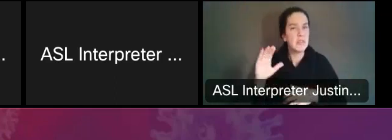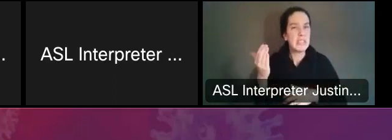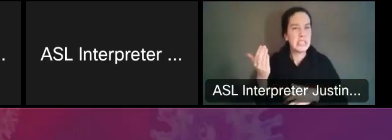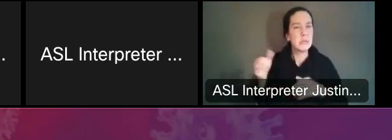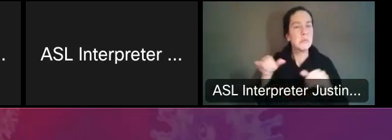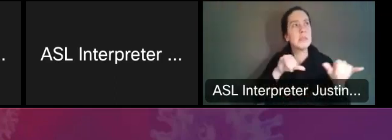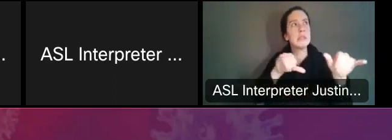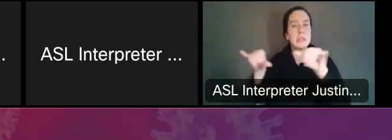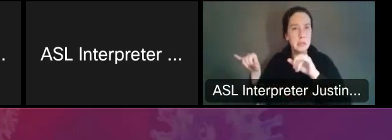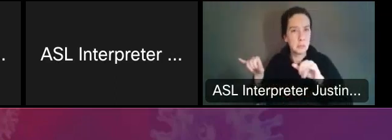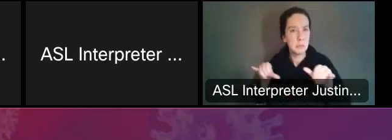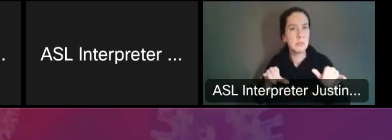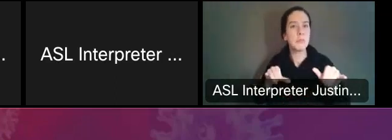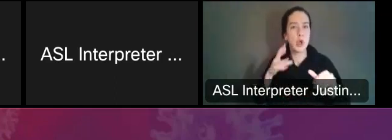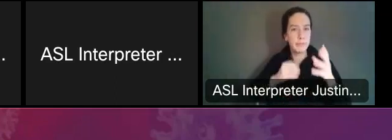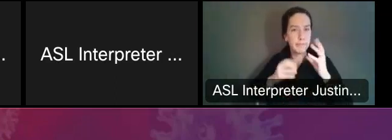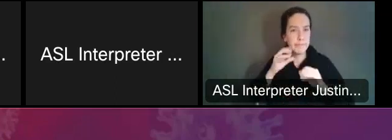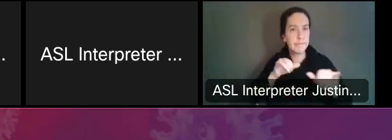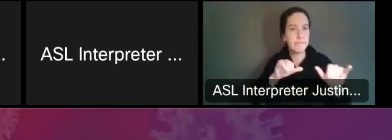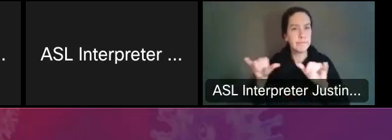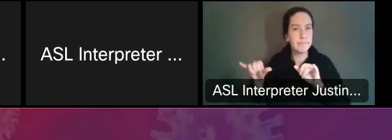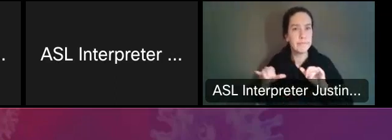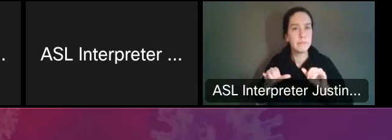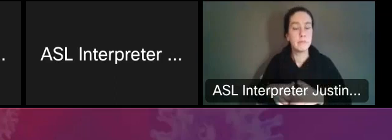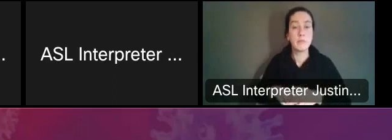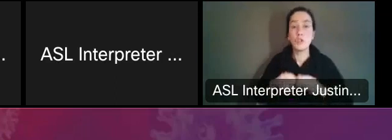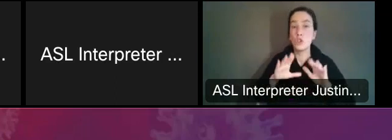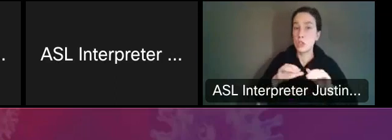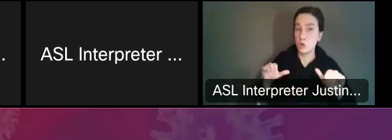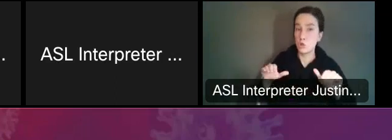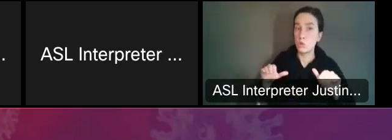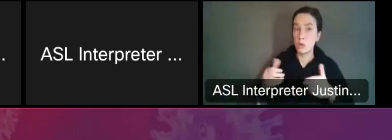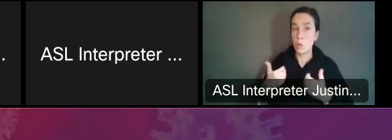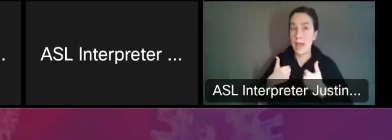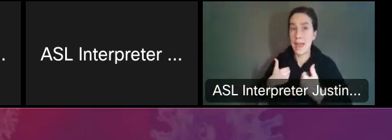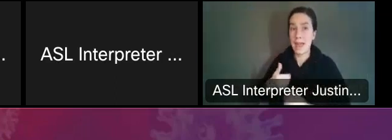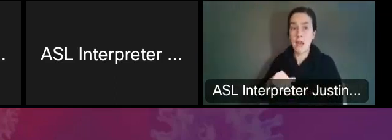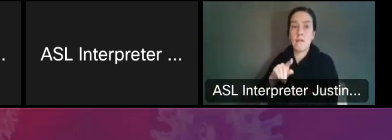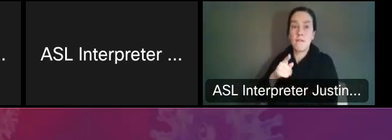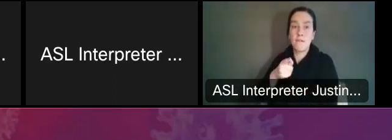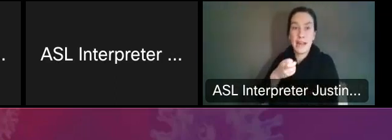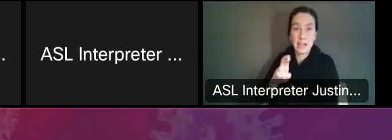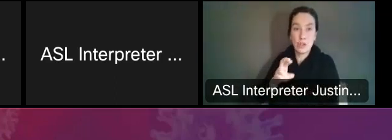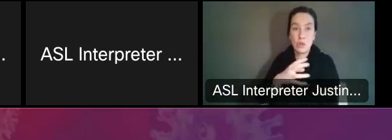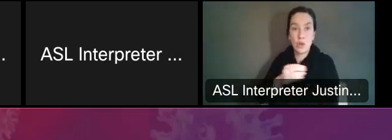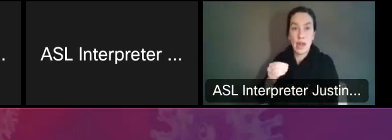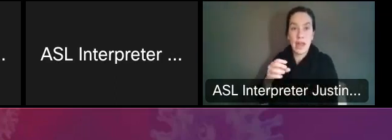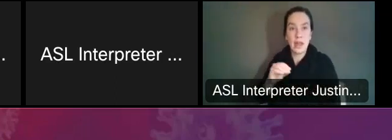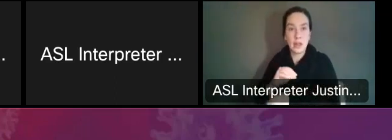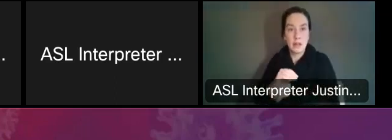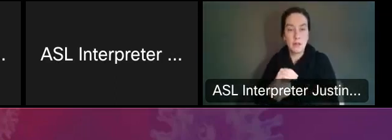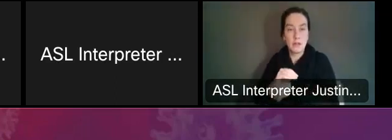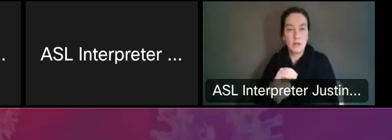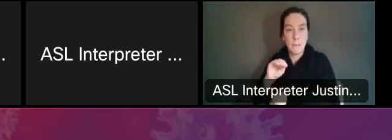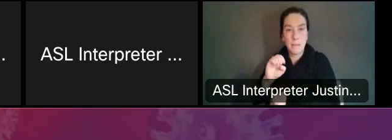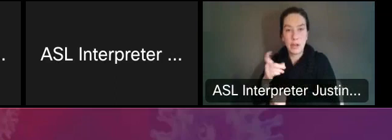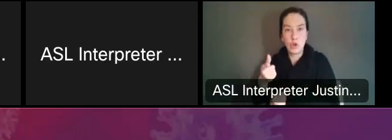Children who received the Pfizer and return of vaccine for 5 to 17 year olds are also recommended to get a booster.